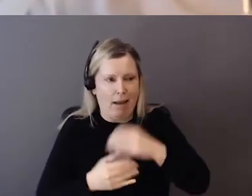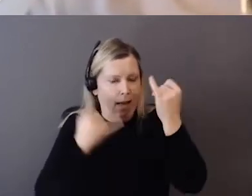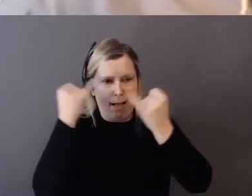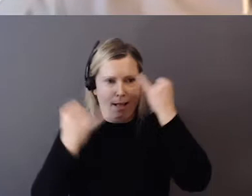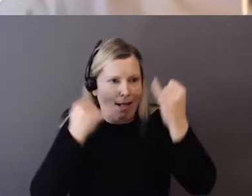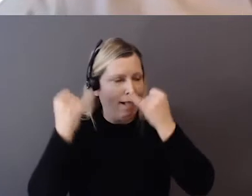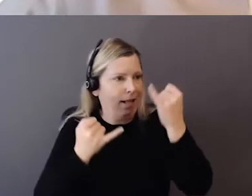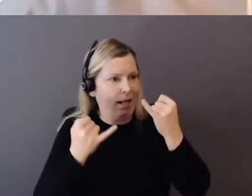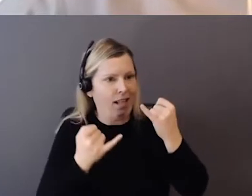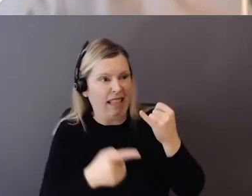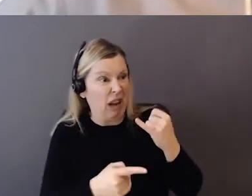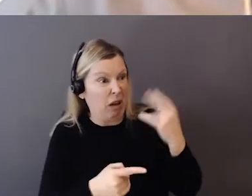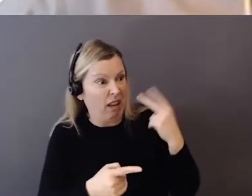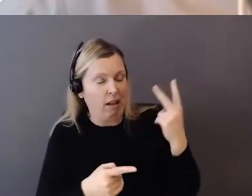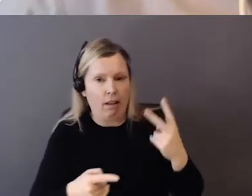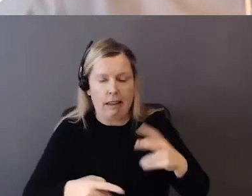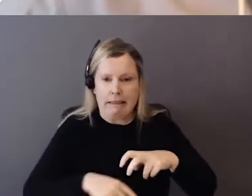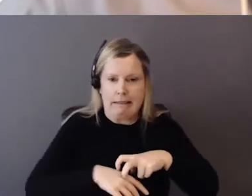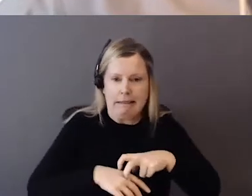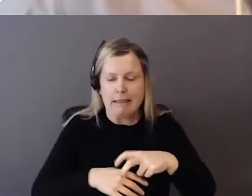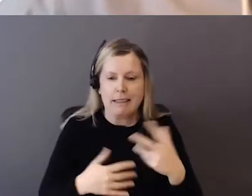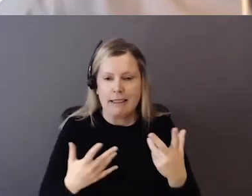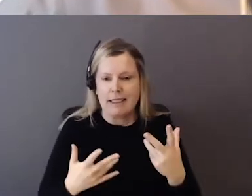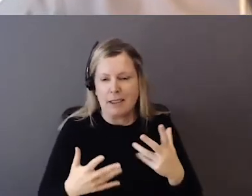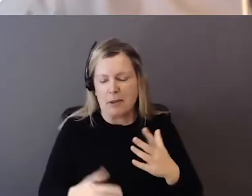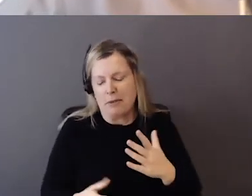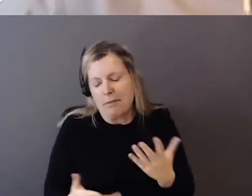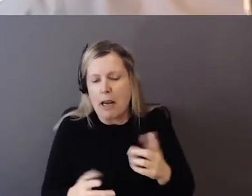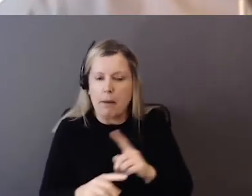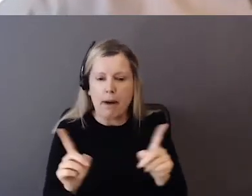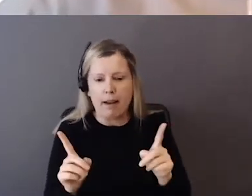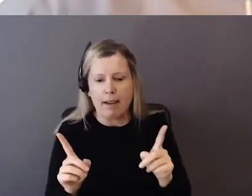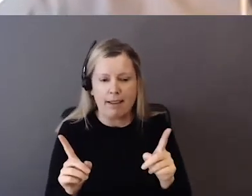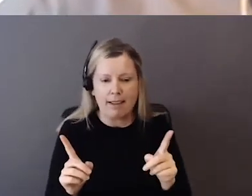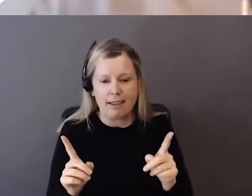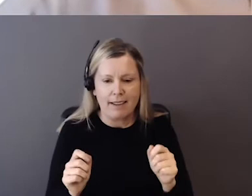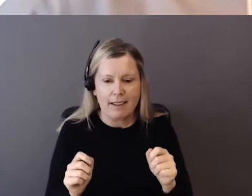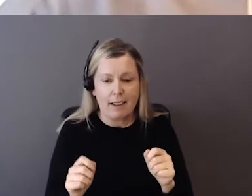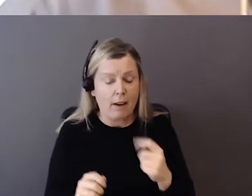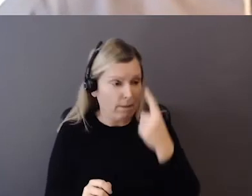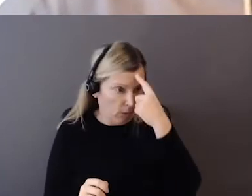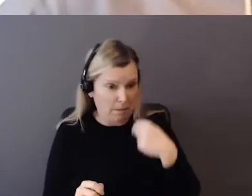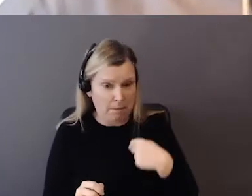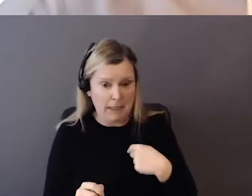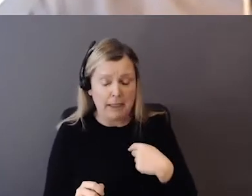and perceptions of what other people might feel about me. But I think for me some of the mental